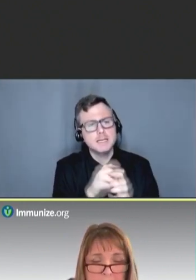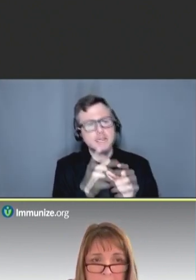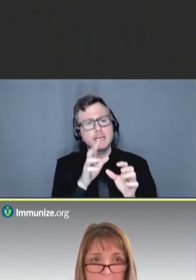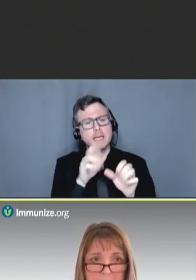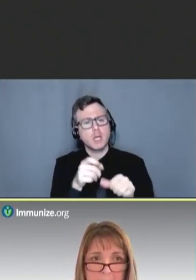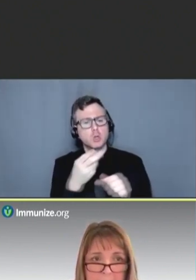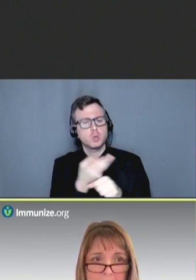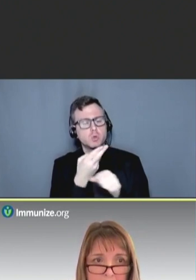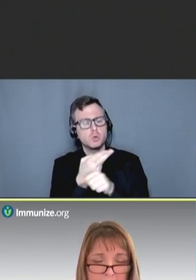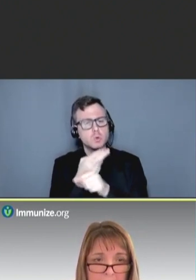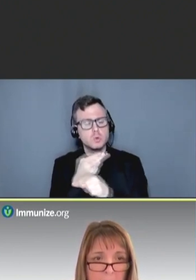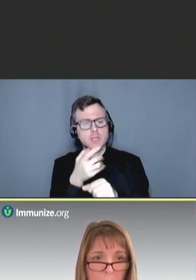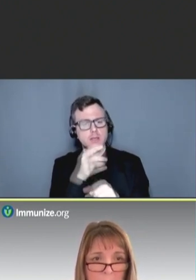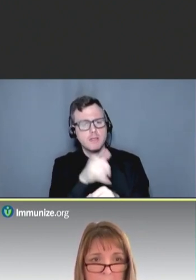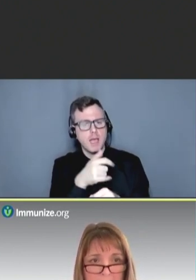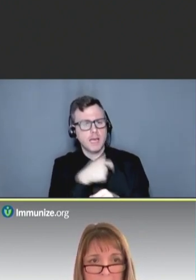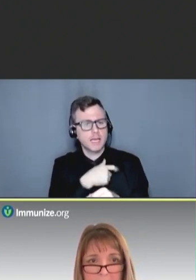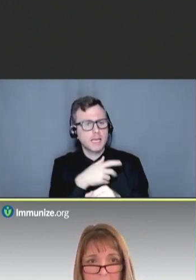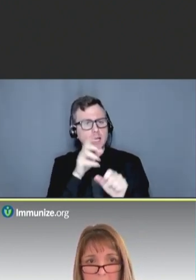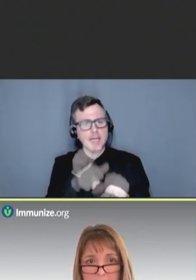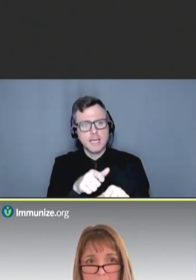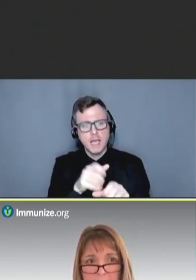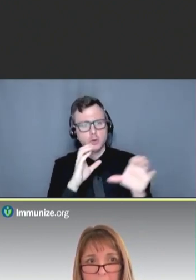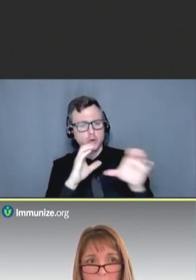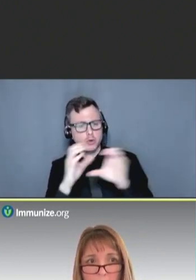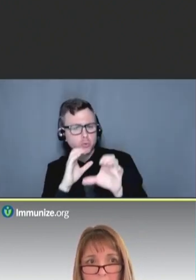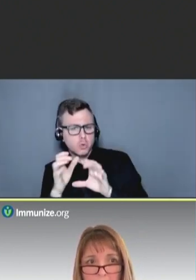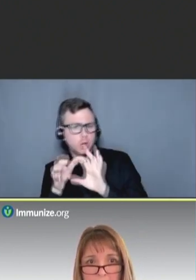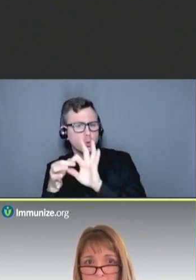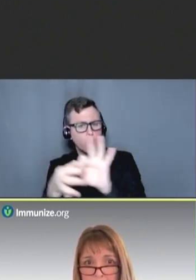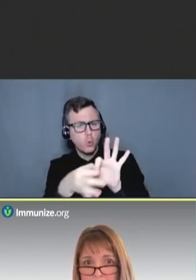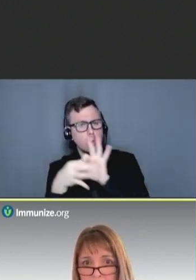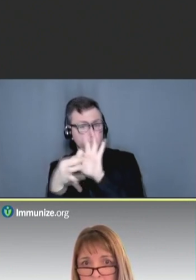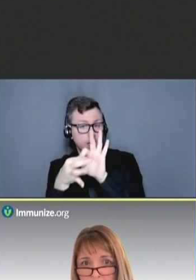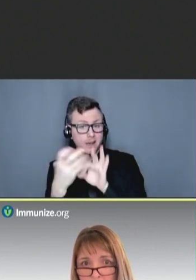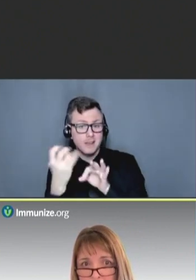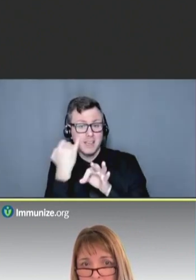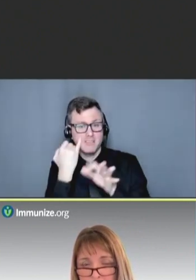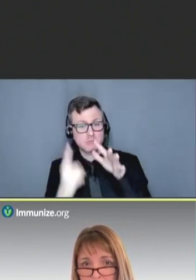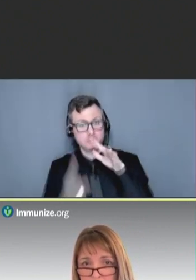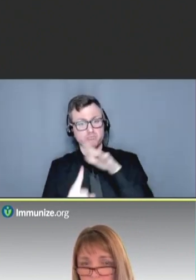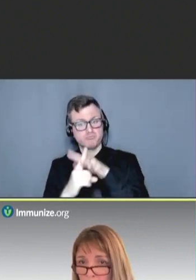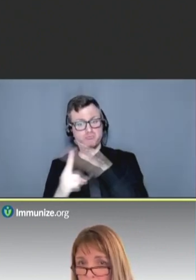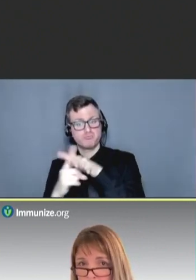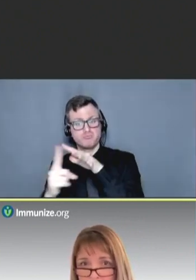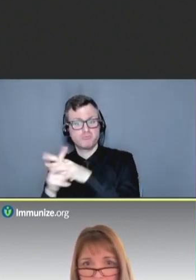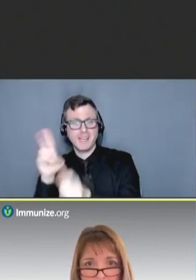to communicate and coordinate when there are issues that arise of national importance about,